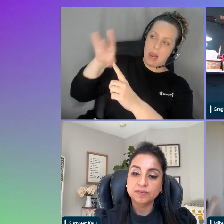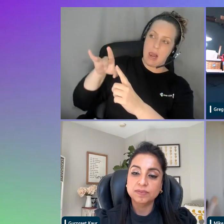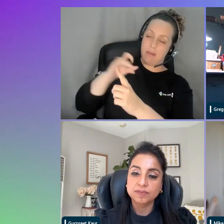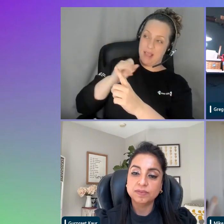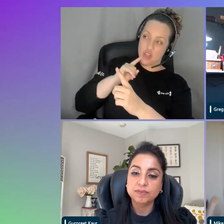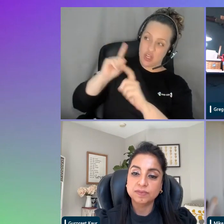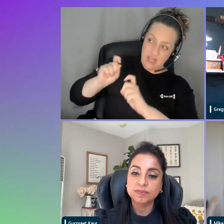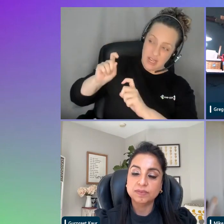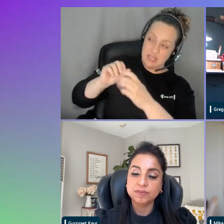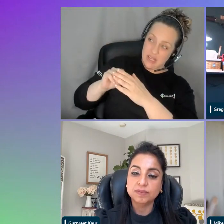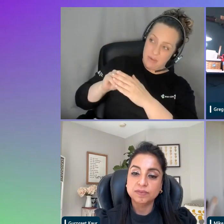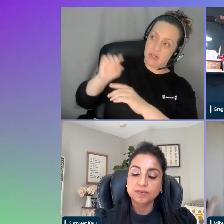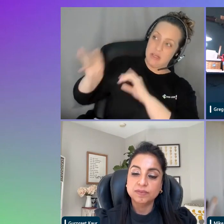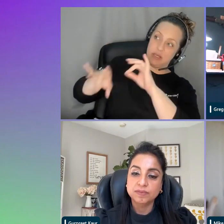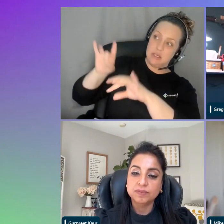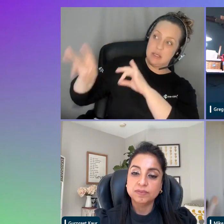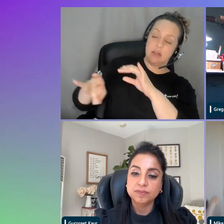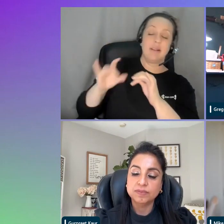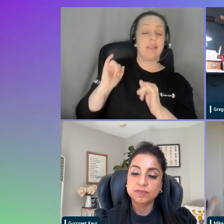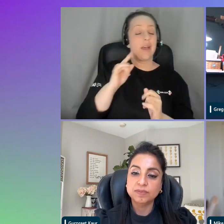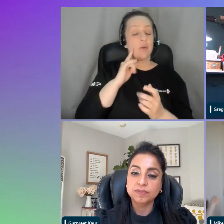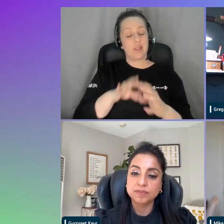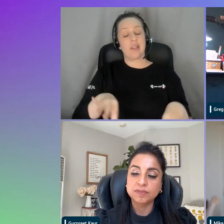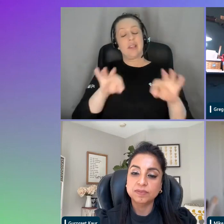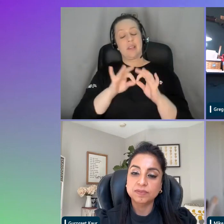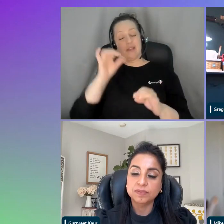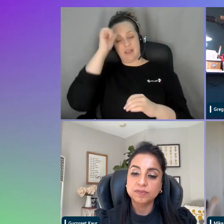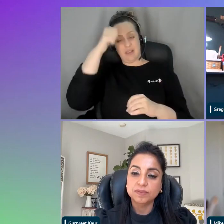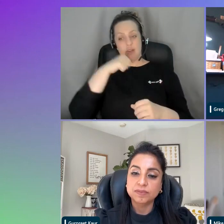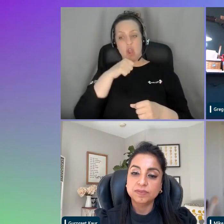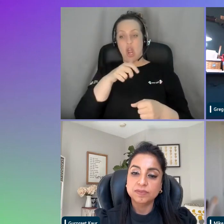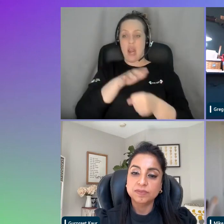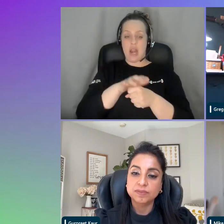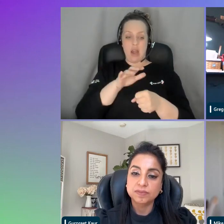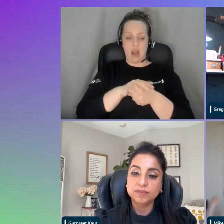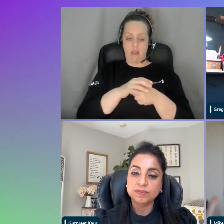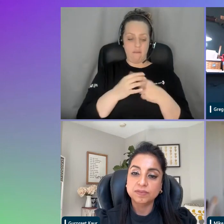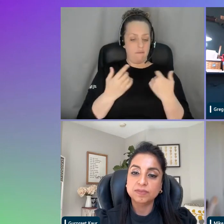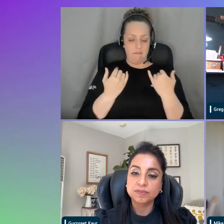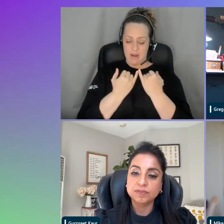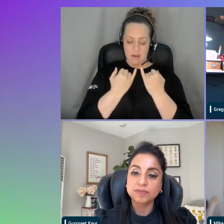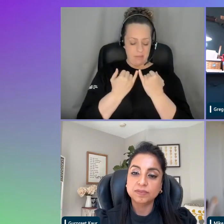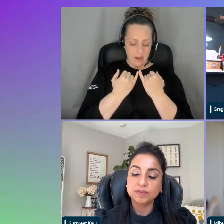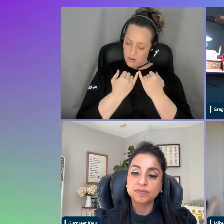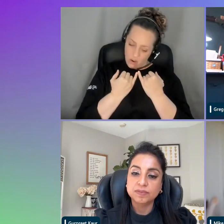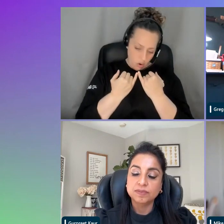well, and those sorts of things. So that's for me. I think kind of the key thing to keep in mind is you're never going to be